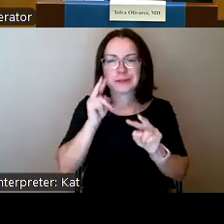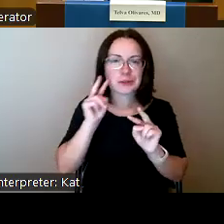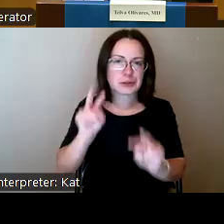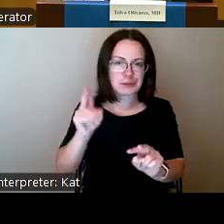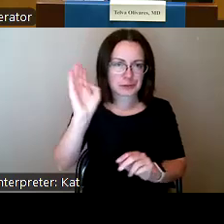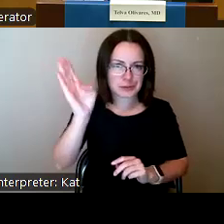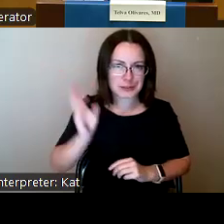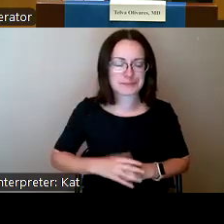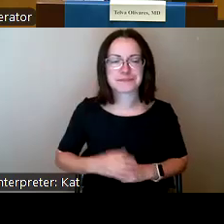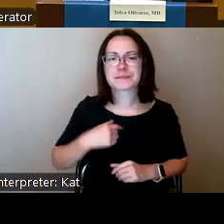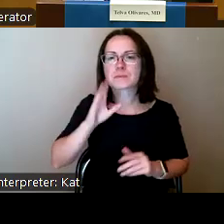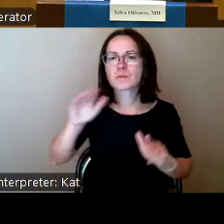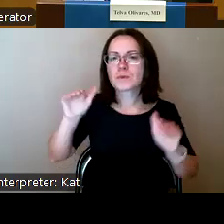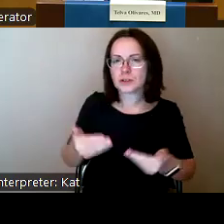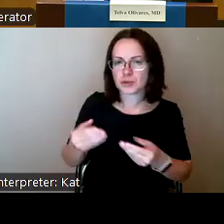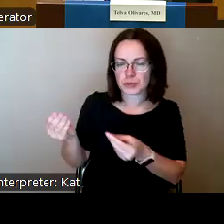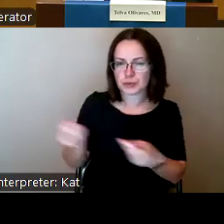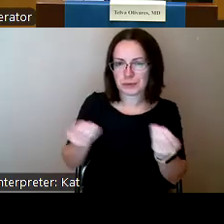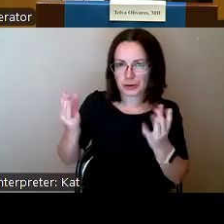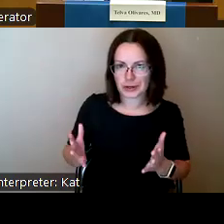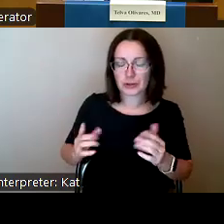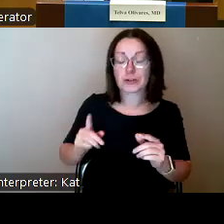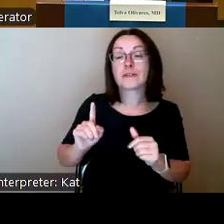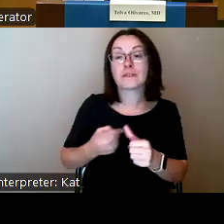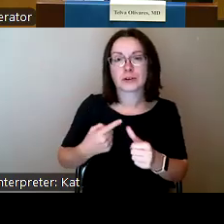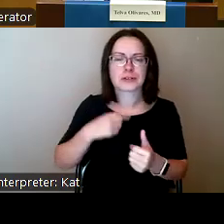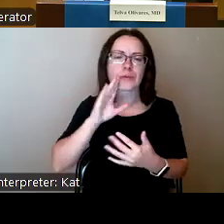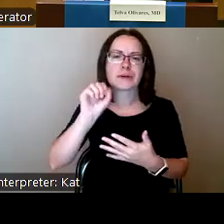to introduce the moderator, but before we get there, I just have a couple of housekeeping items.